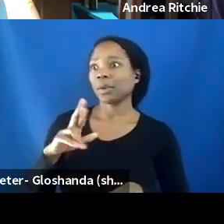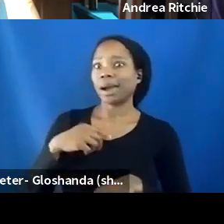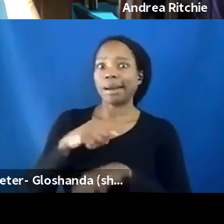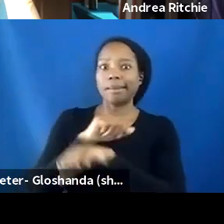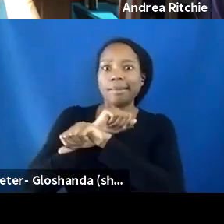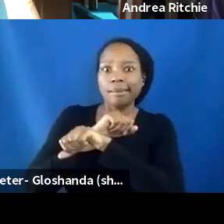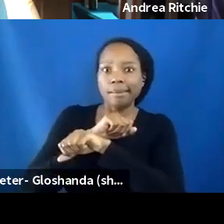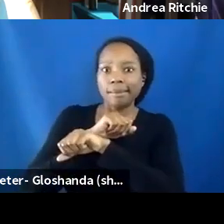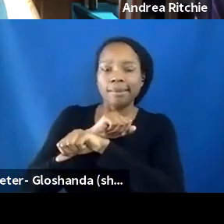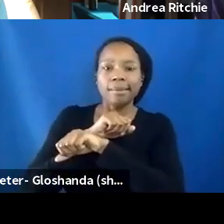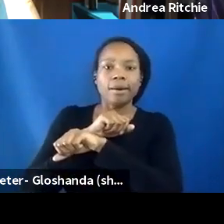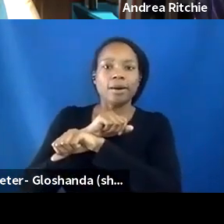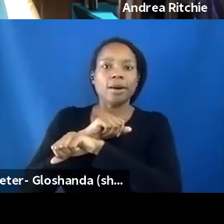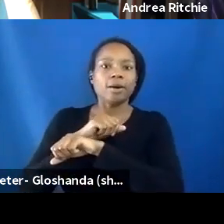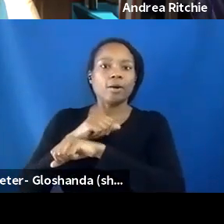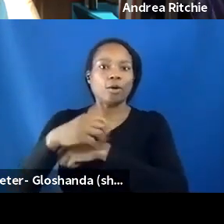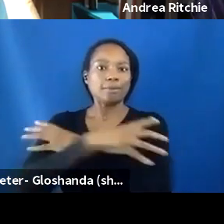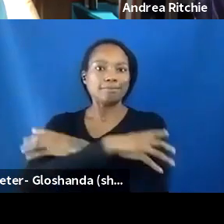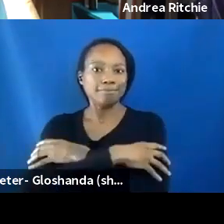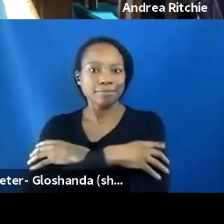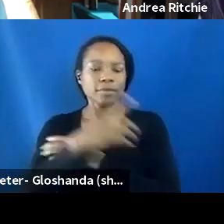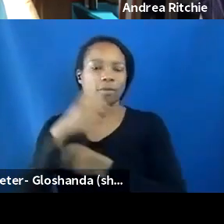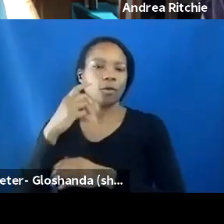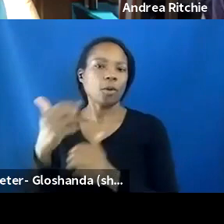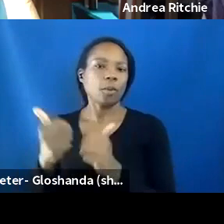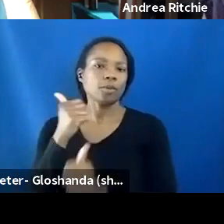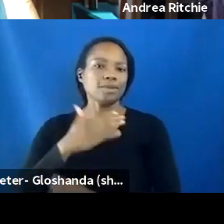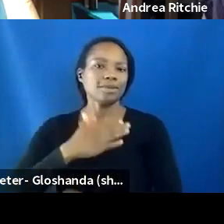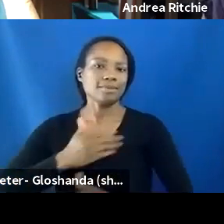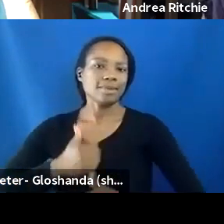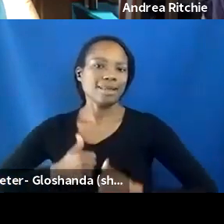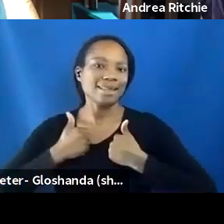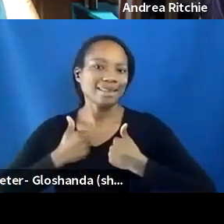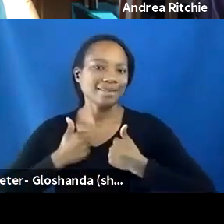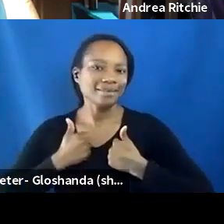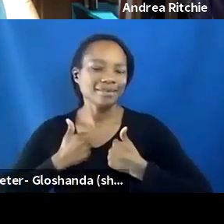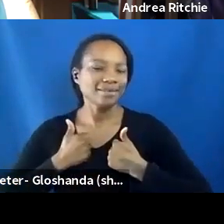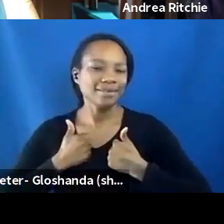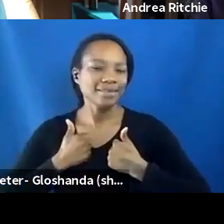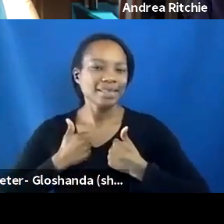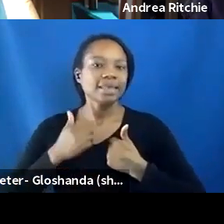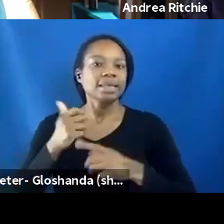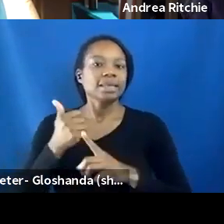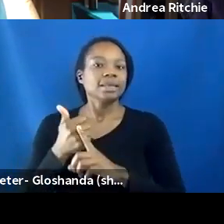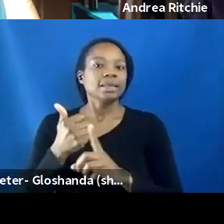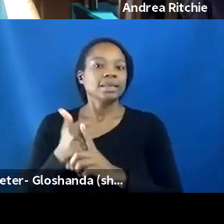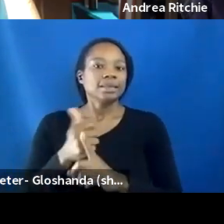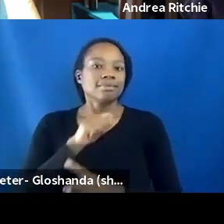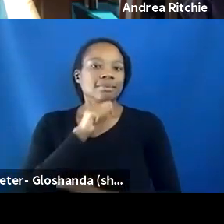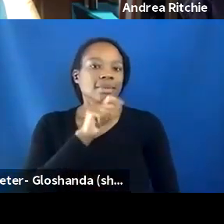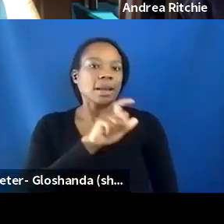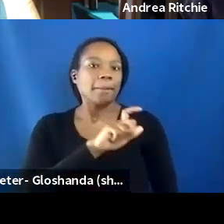So don't fall for, it's not a policing response, it's a public health response that we need